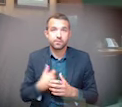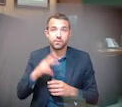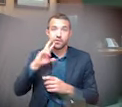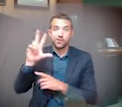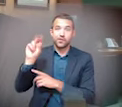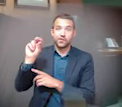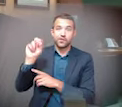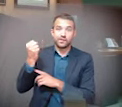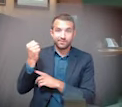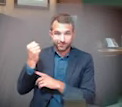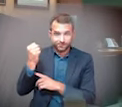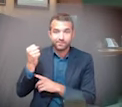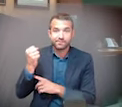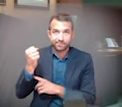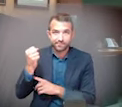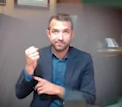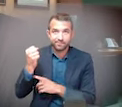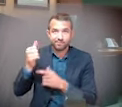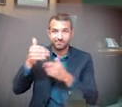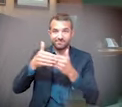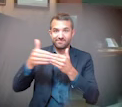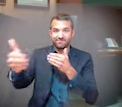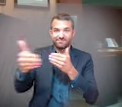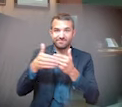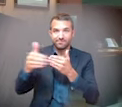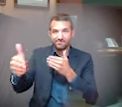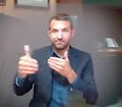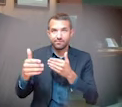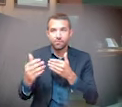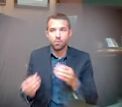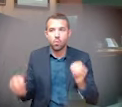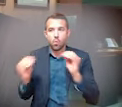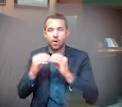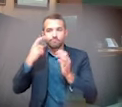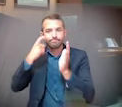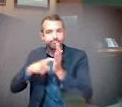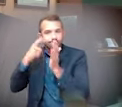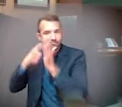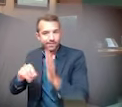in my 30s I started claiming disability as an identity.